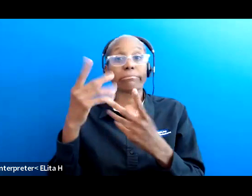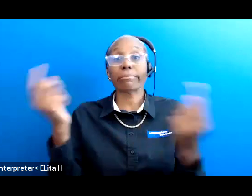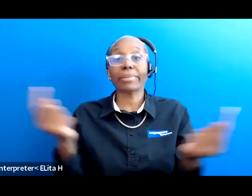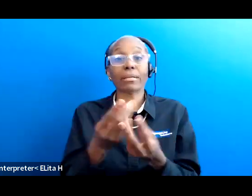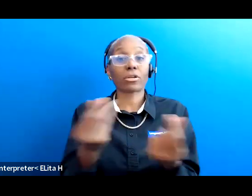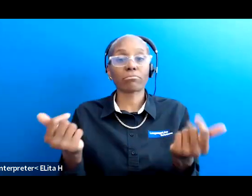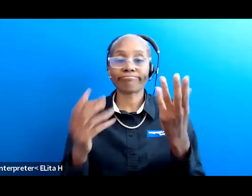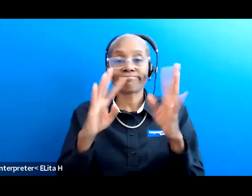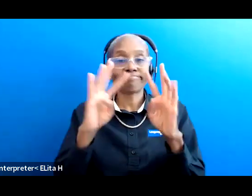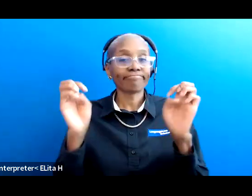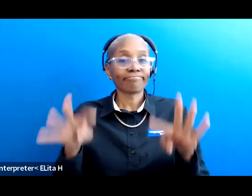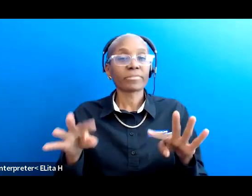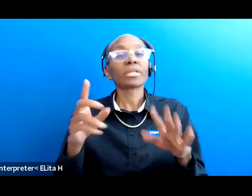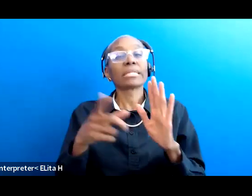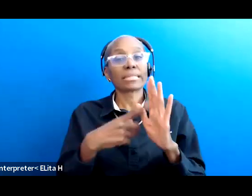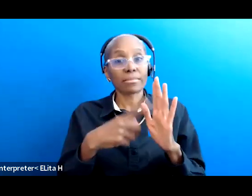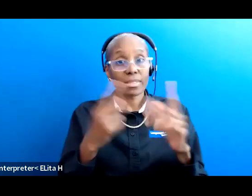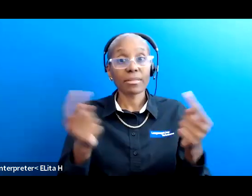We don't have any idea, but sometimes it does go away.